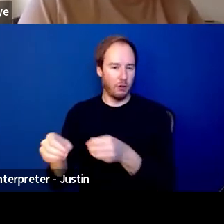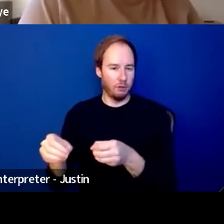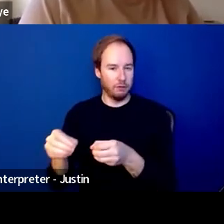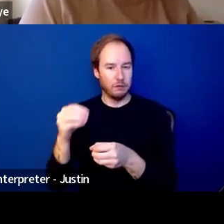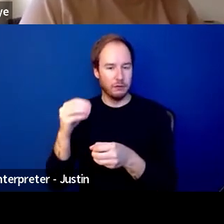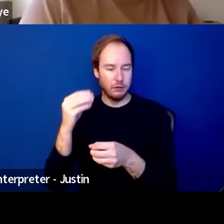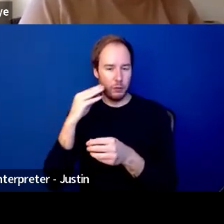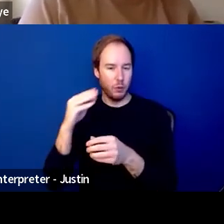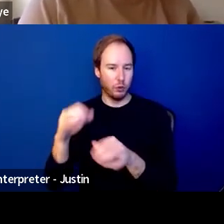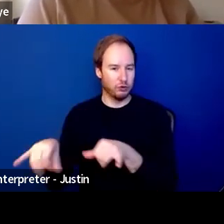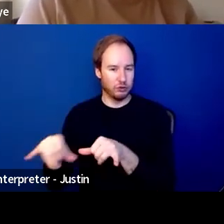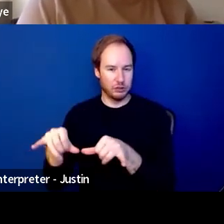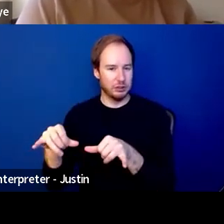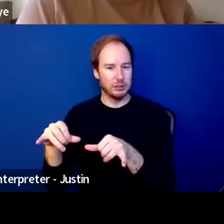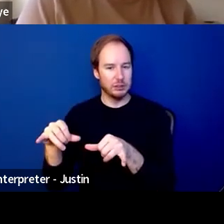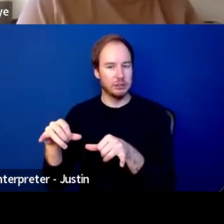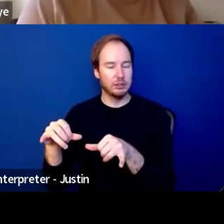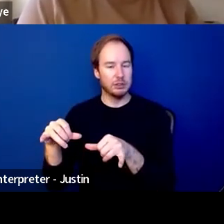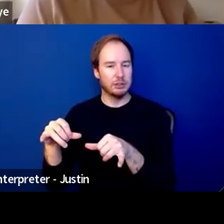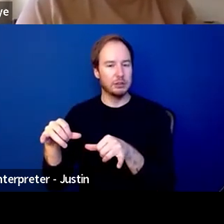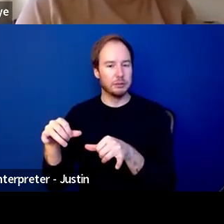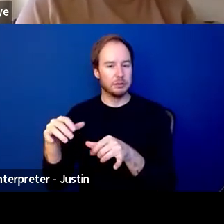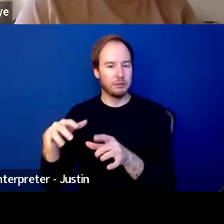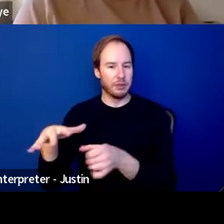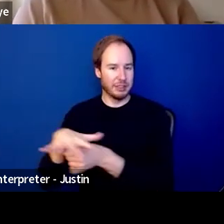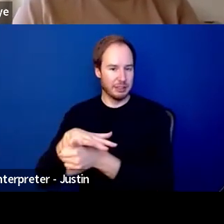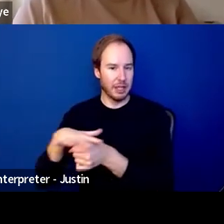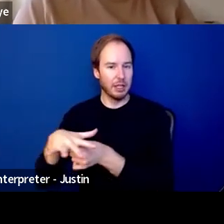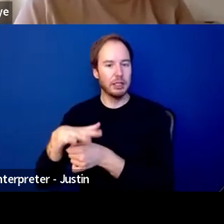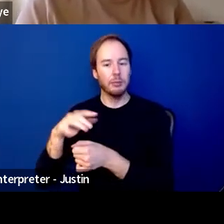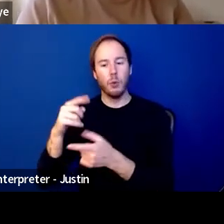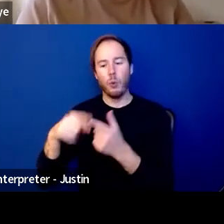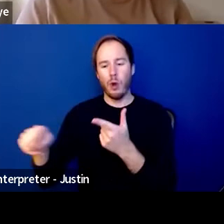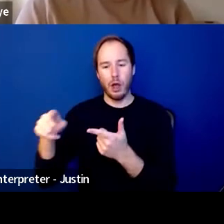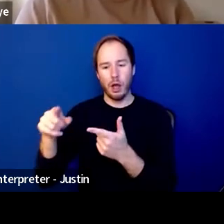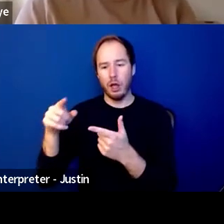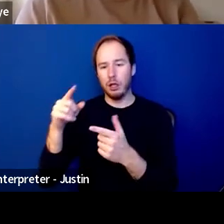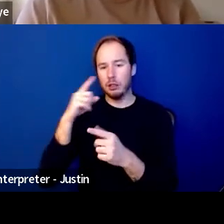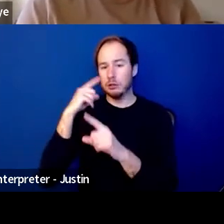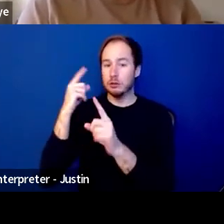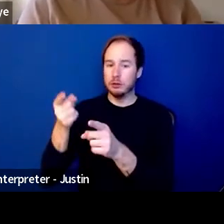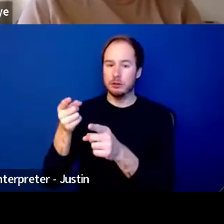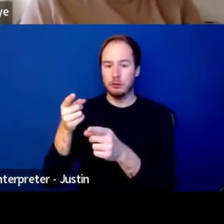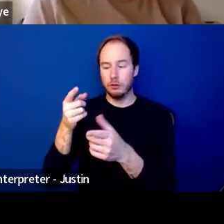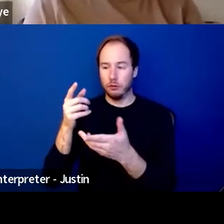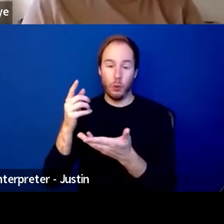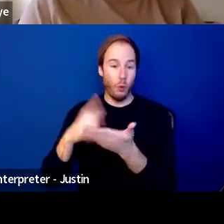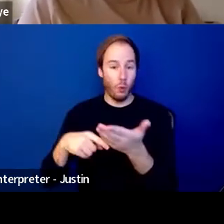But given what you just were kind of framing as the kind of almost like gold standard, at least idea in terms of customized care